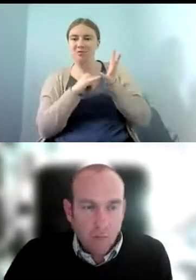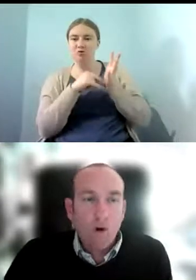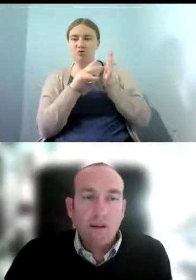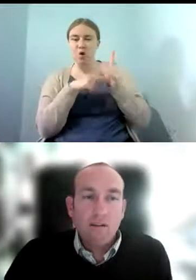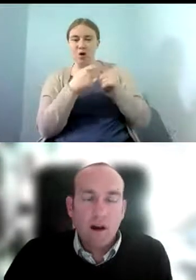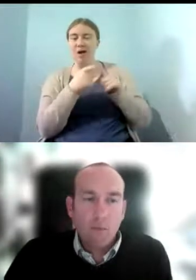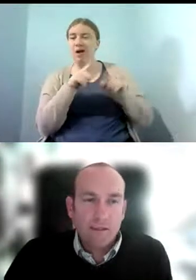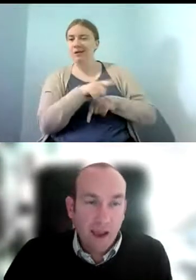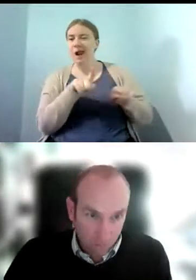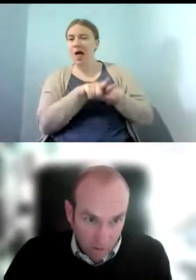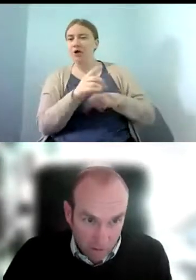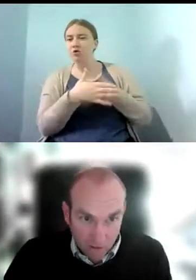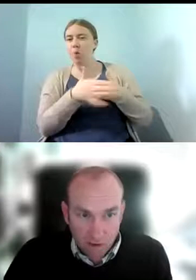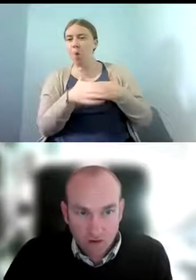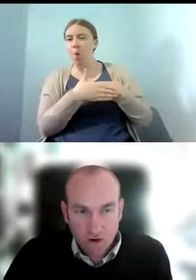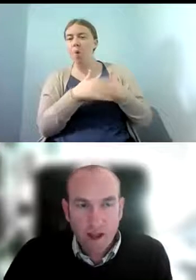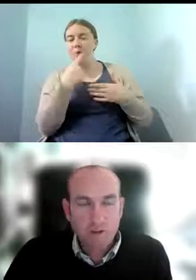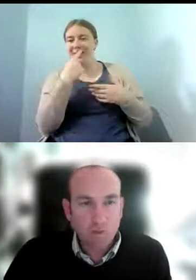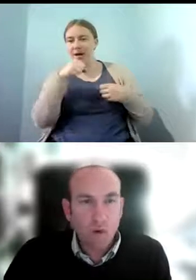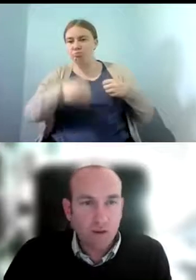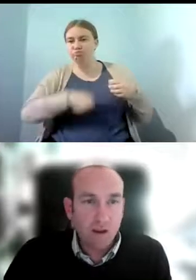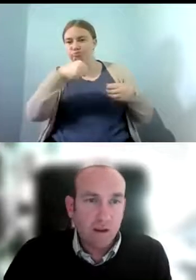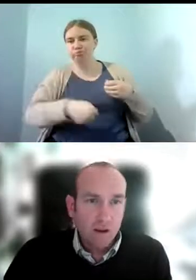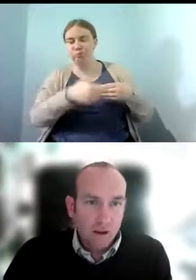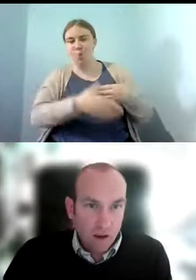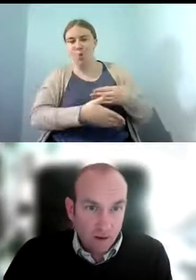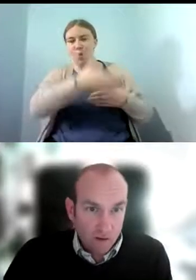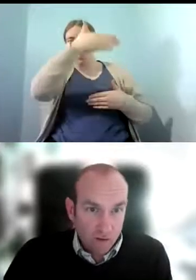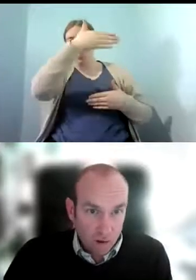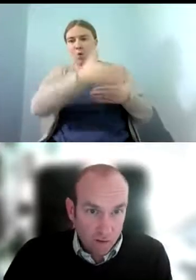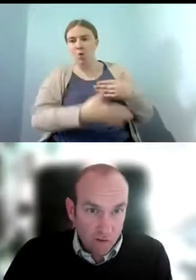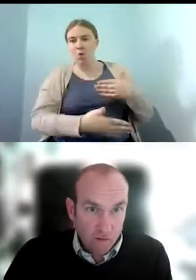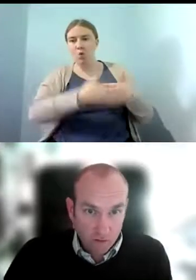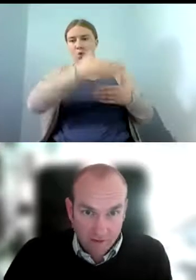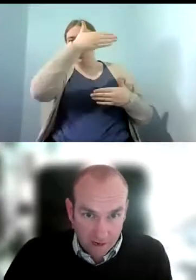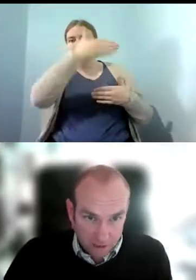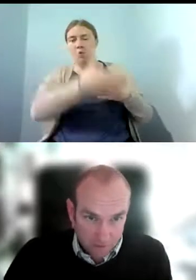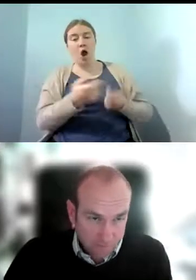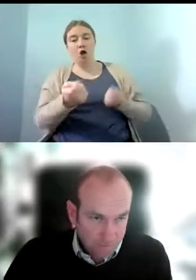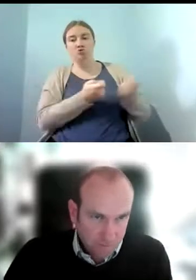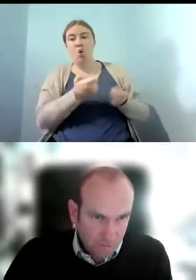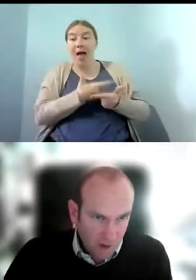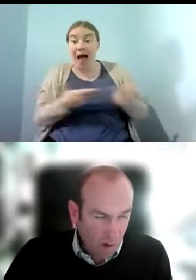wind up and down to control how much water goes through through this section and what we've